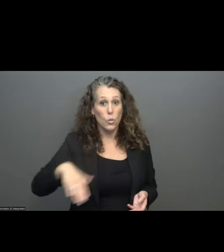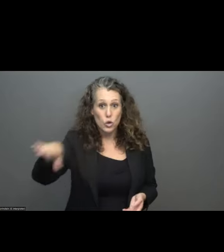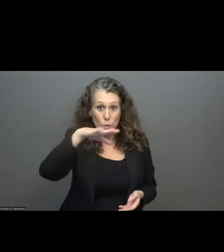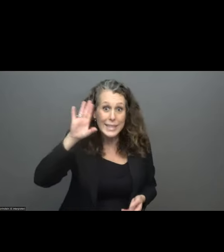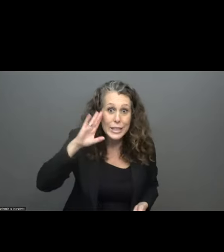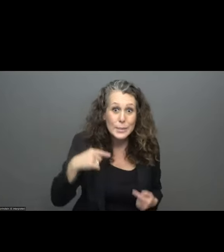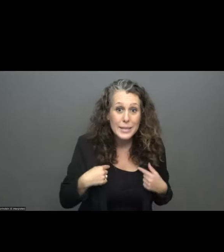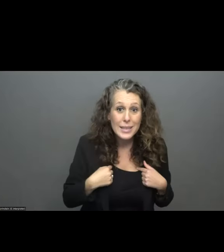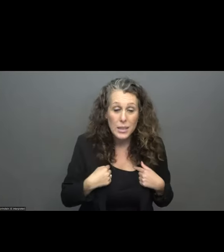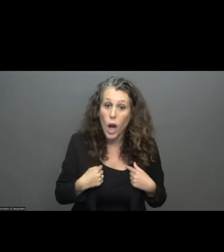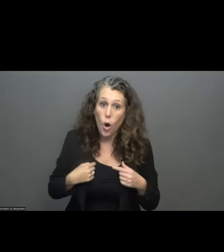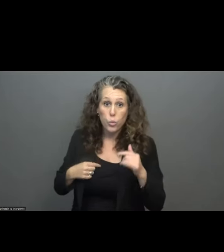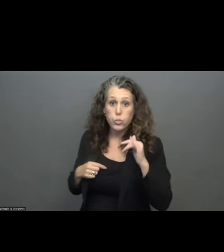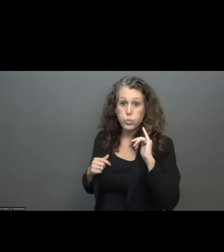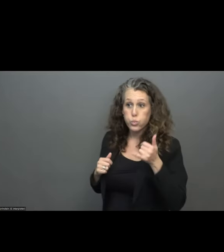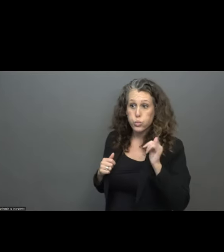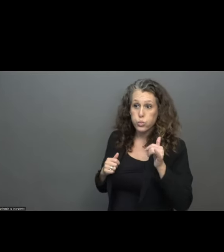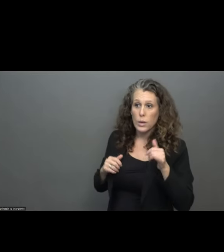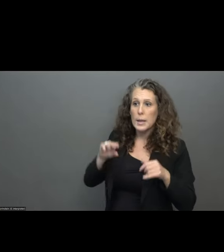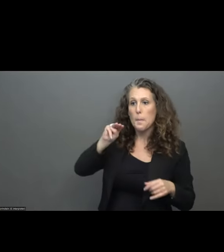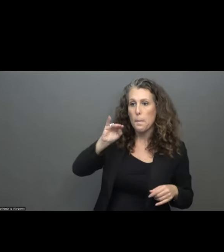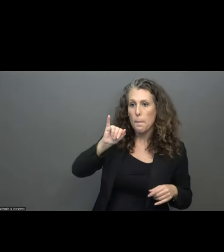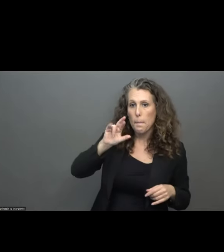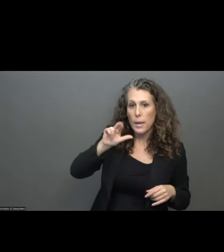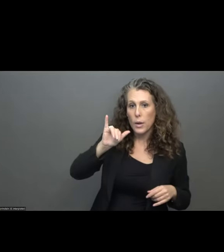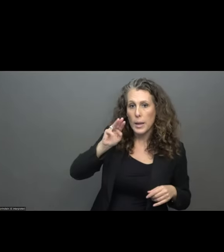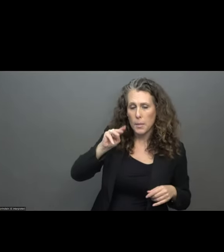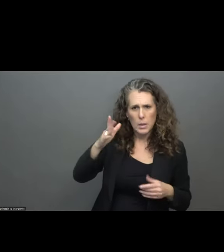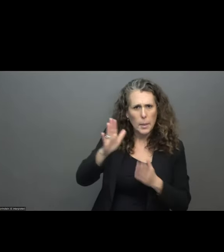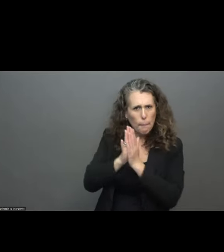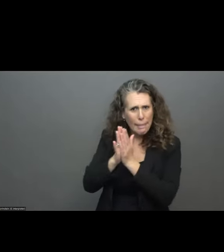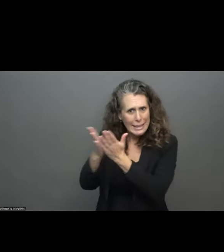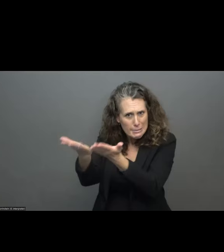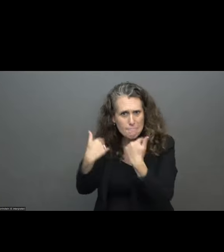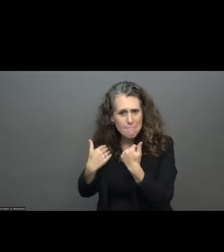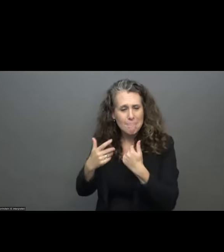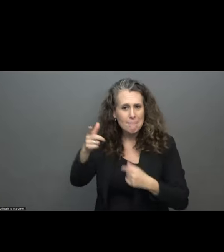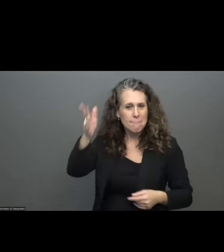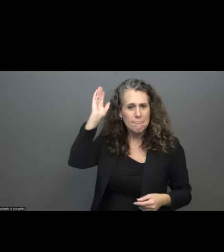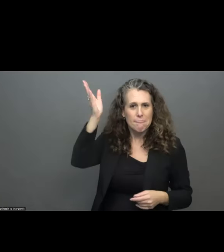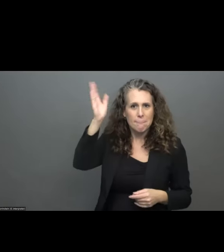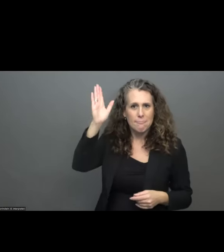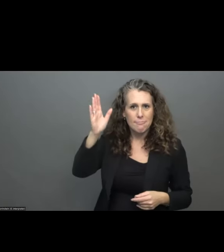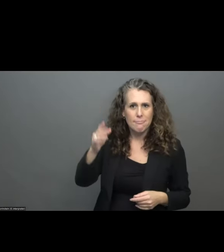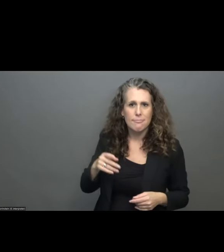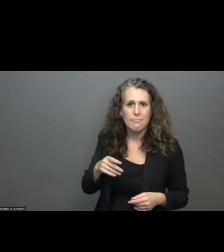14:08:09 Yes, Maria, you You're welcome to go ahead and you can please turn on your camera